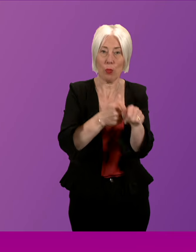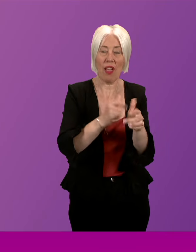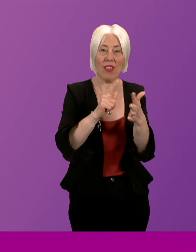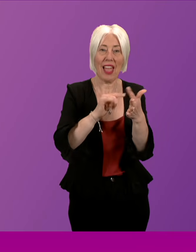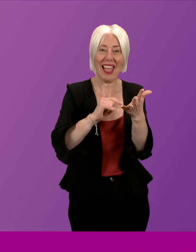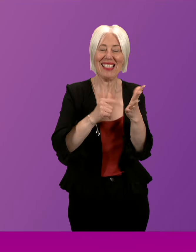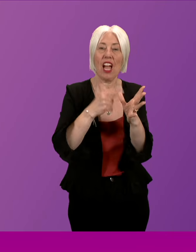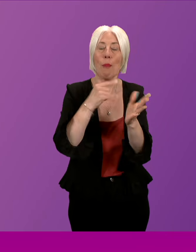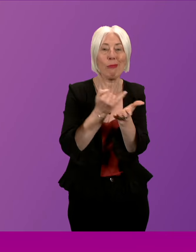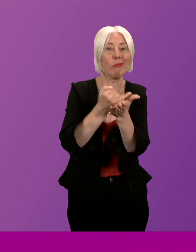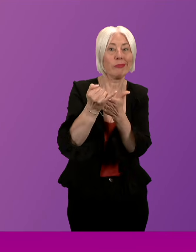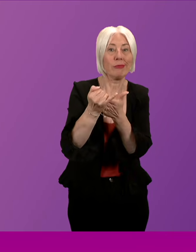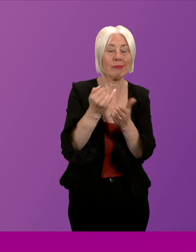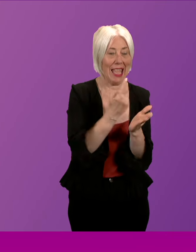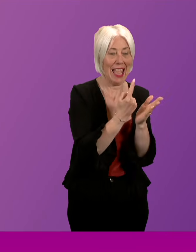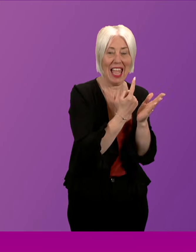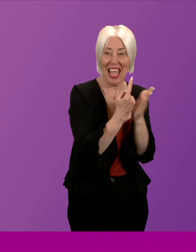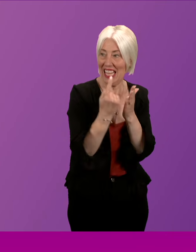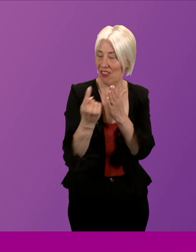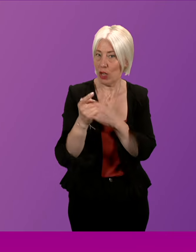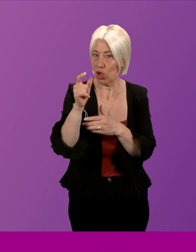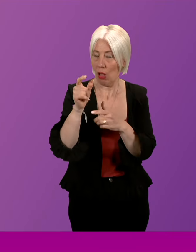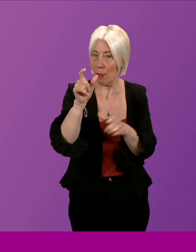information about individual cases has not been shared with the Scottish Government,